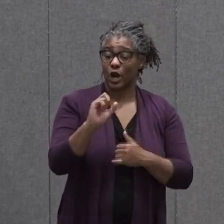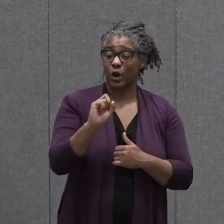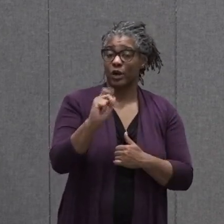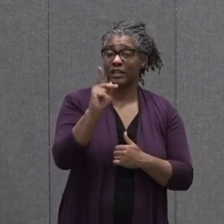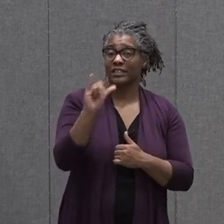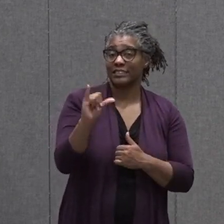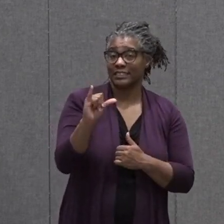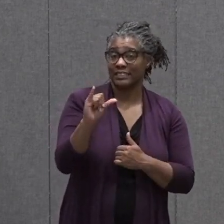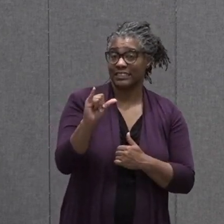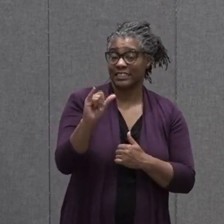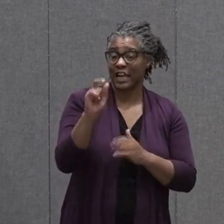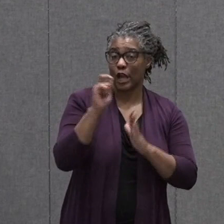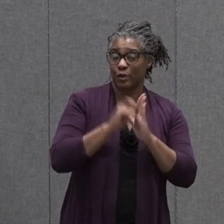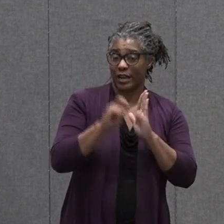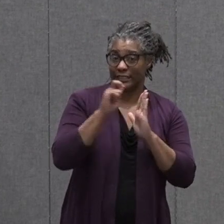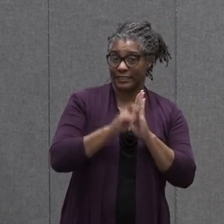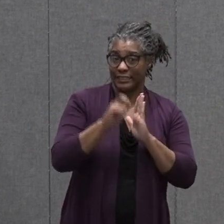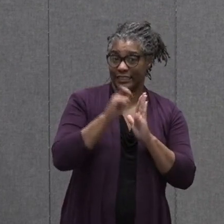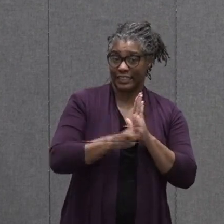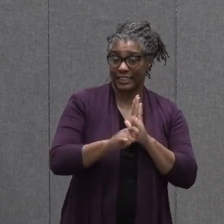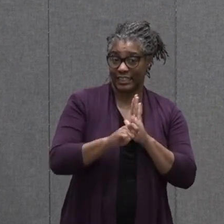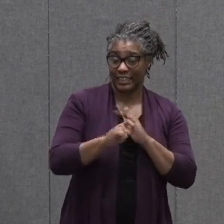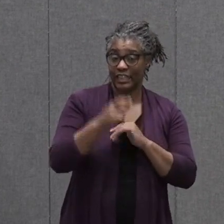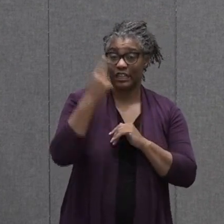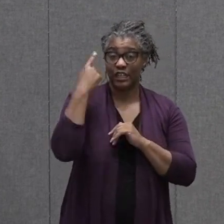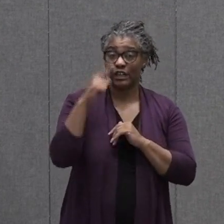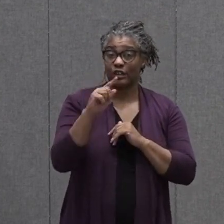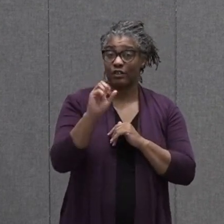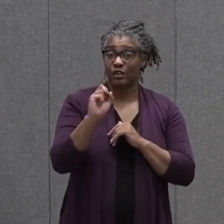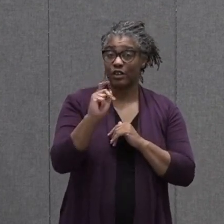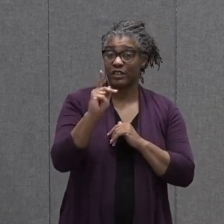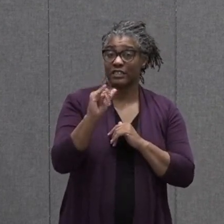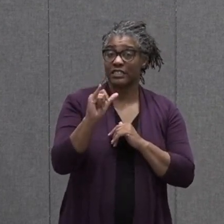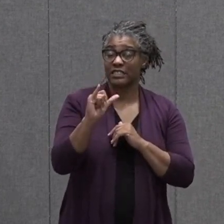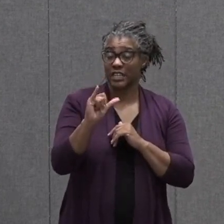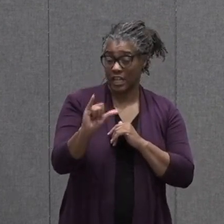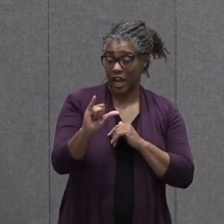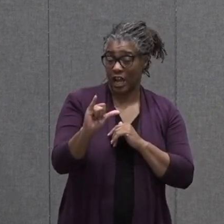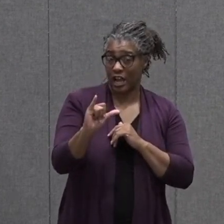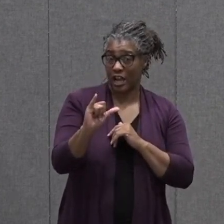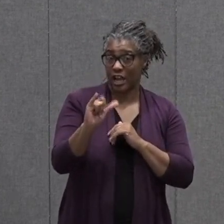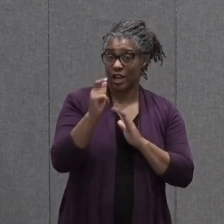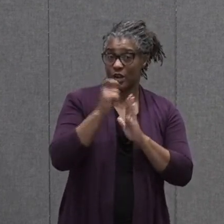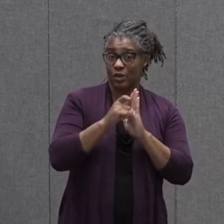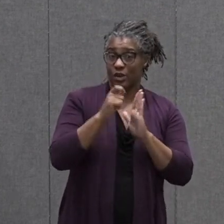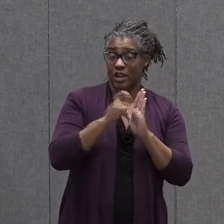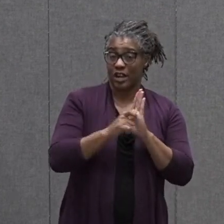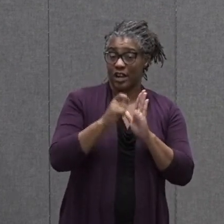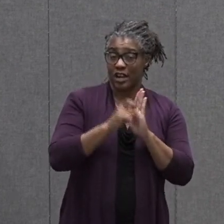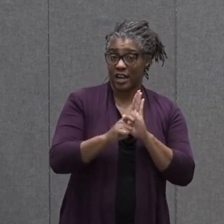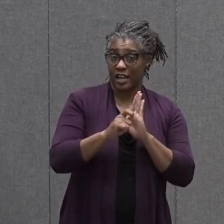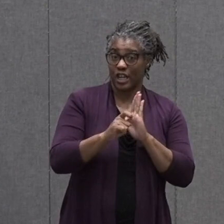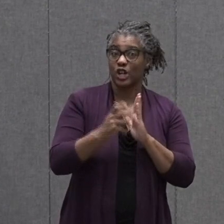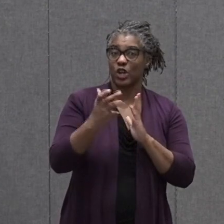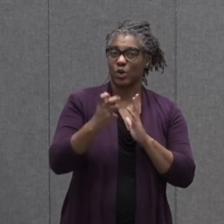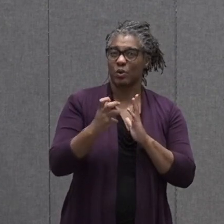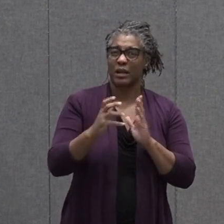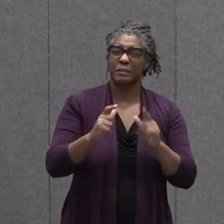Remember to skywrite, you want to have your arm nice and straight, and make big motions with your body.